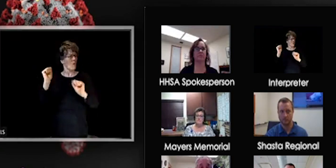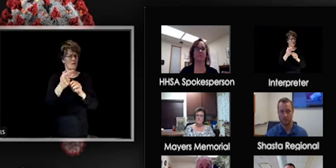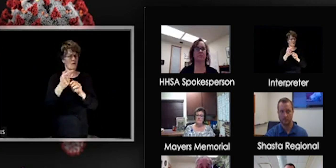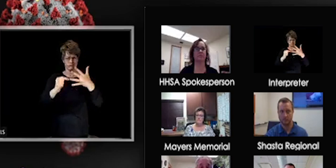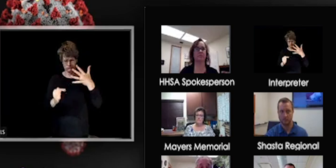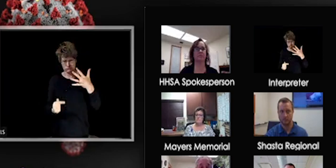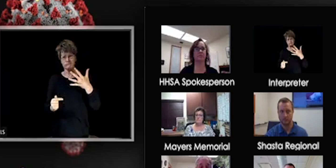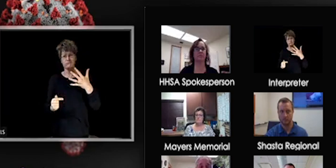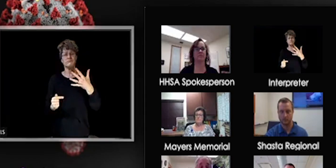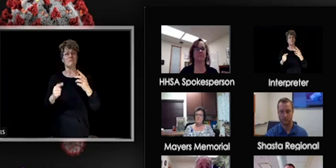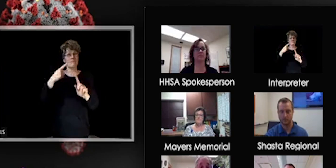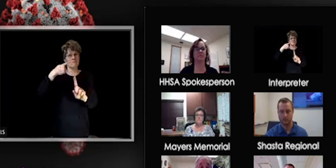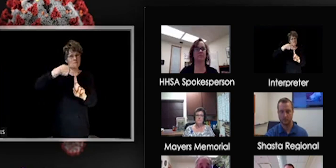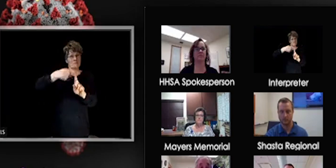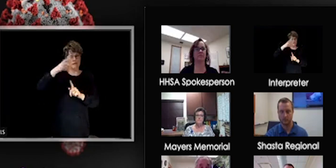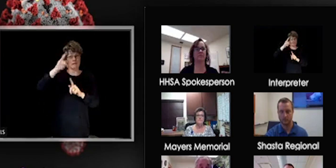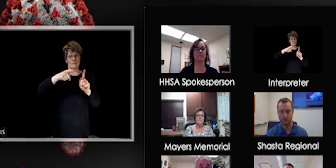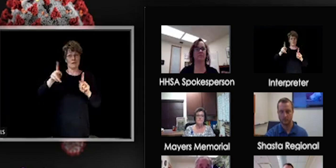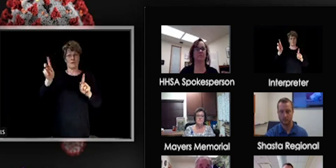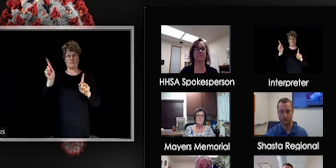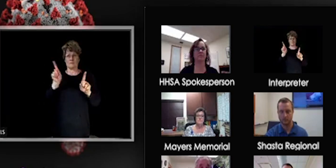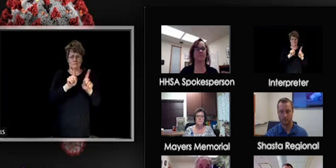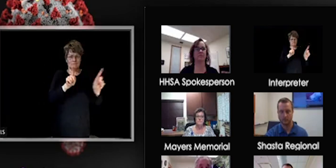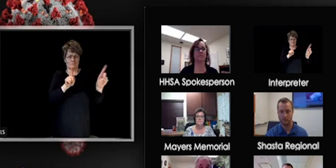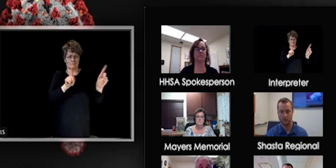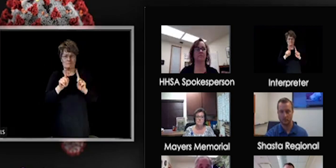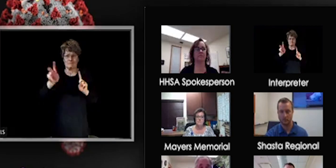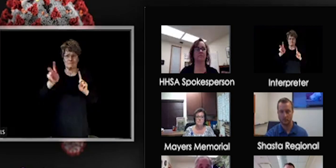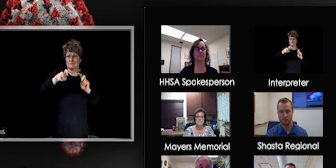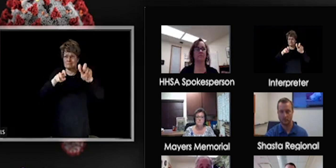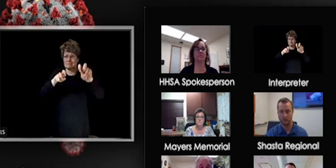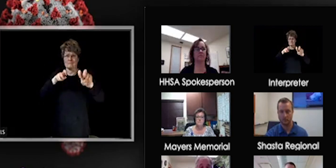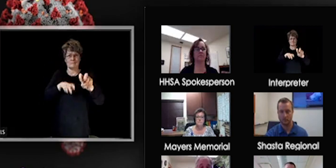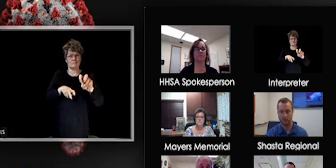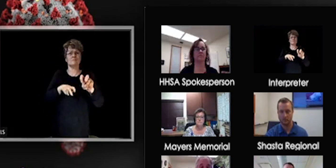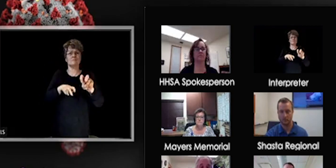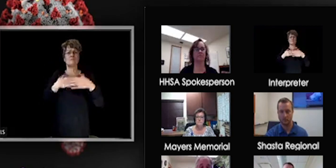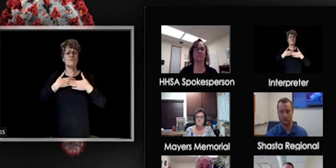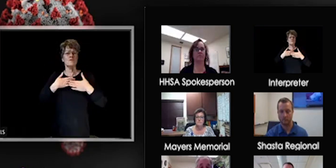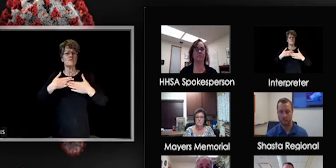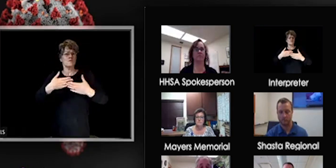breathing hard. In some gyms, there’s actually physical contact going on between people.